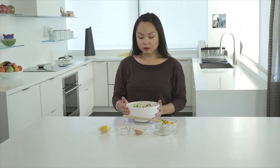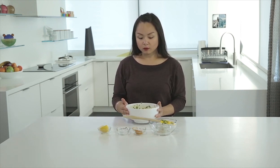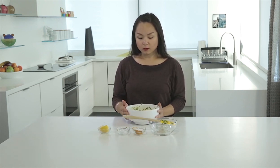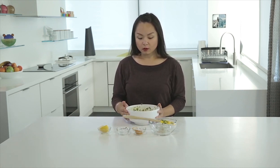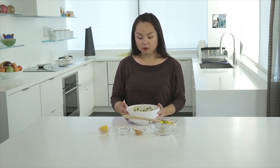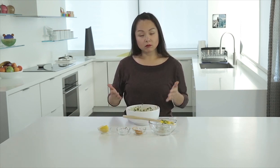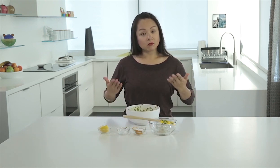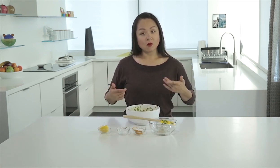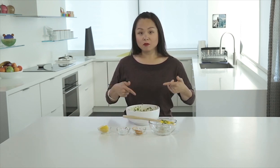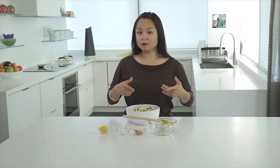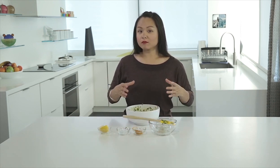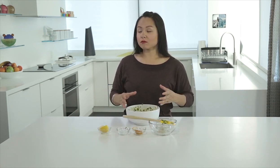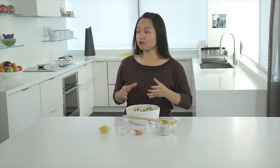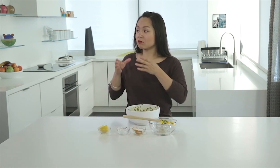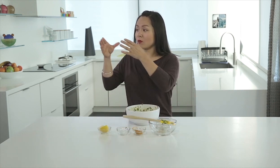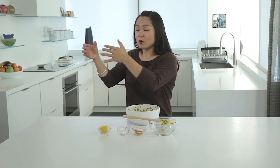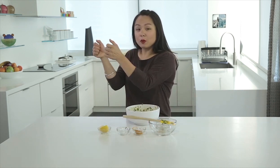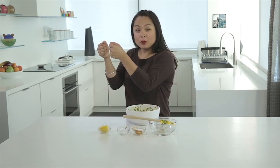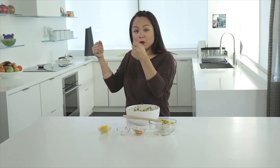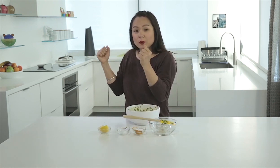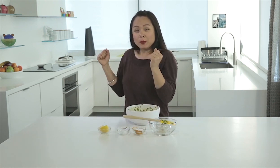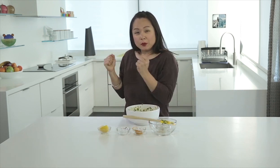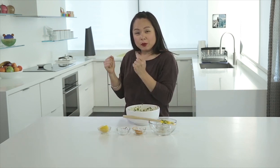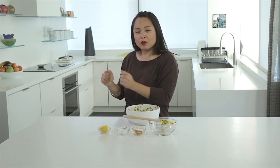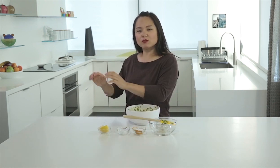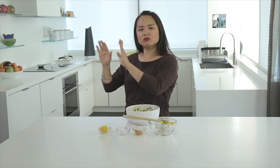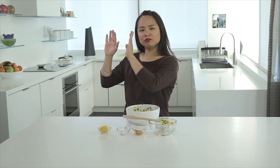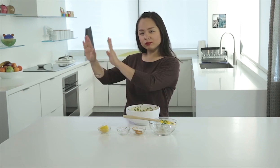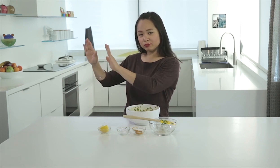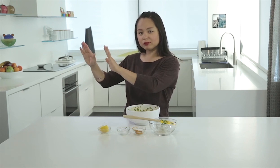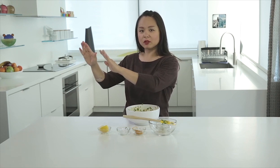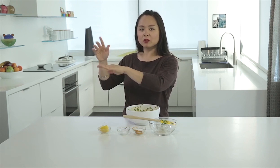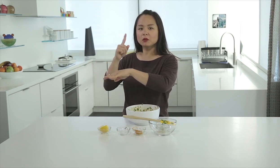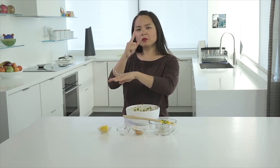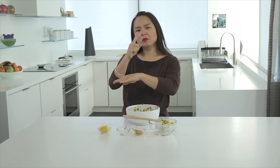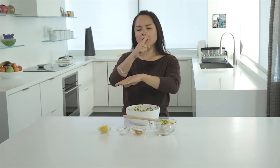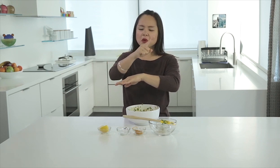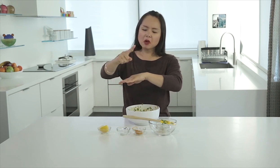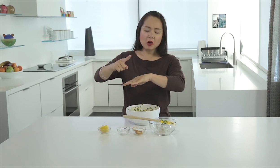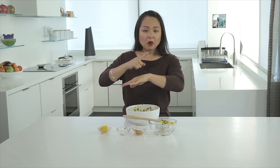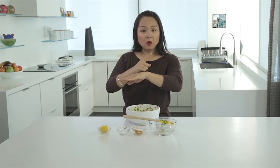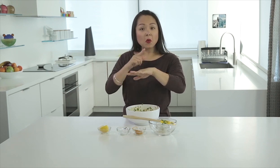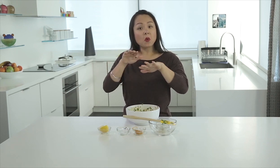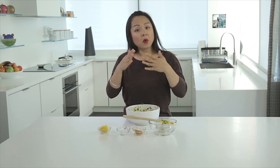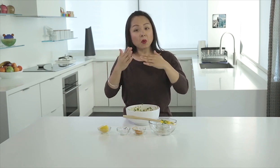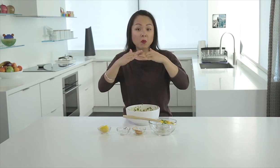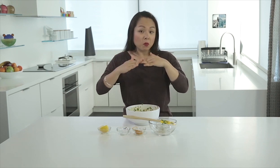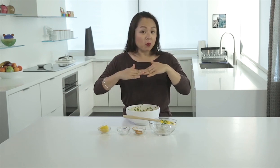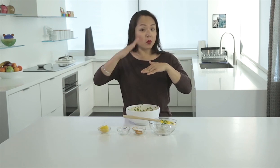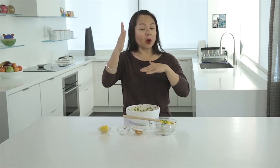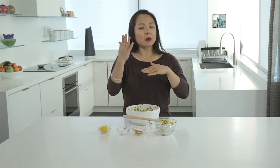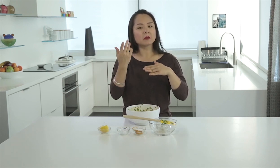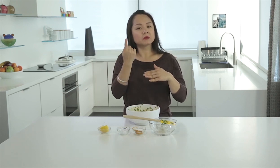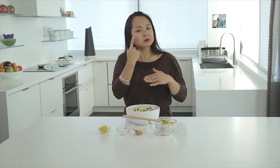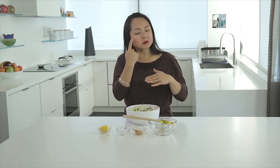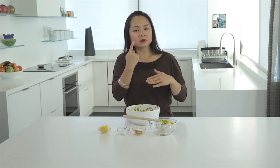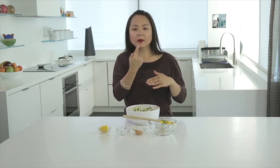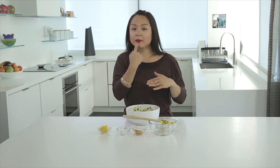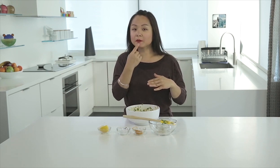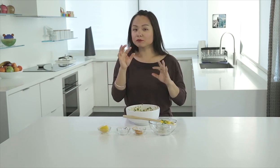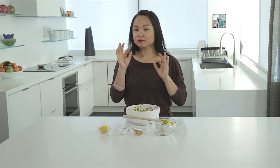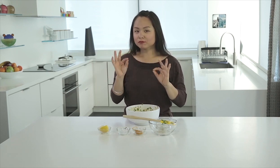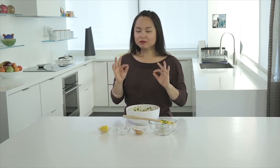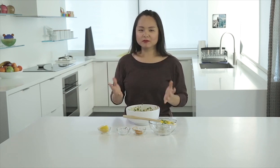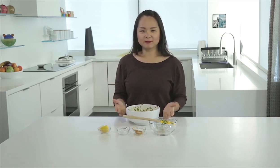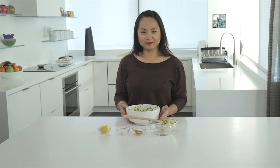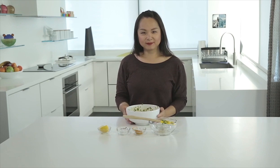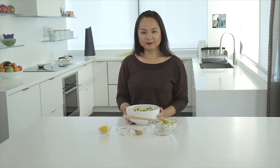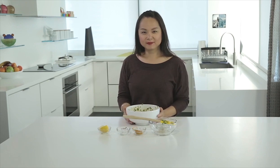Put this in the refrigerator for one hour or longer, and it will taste good!